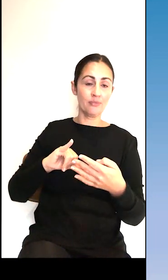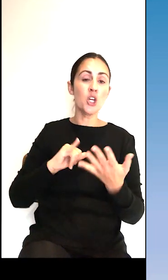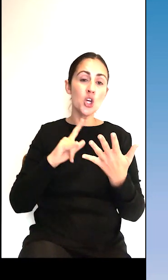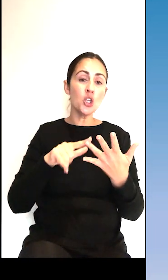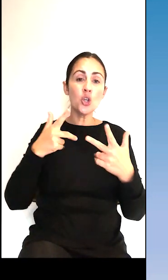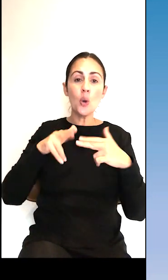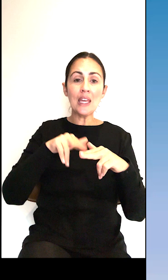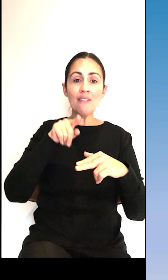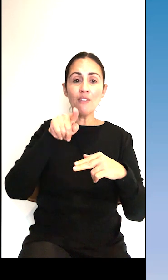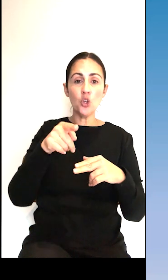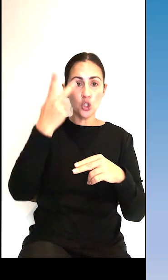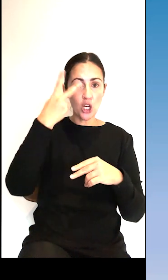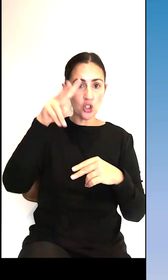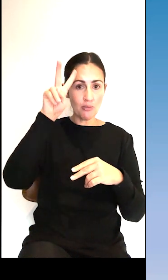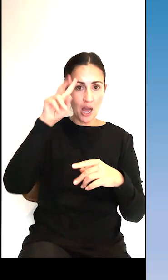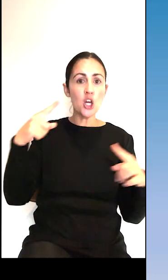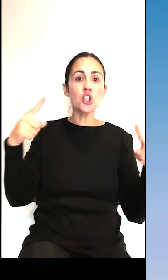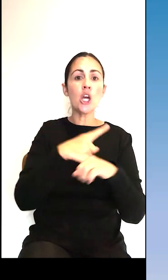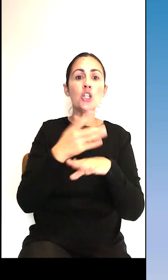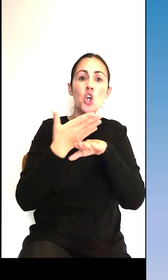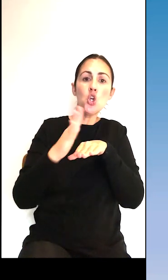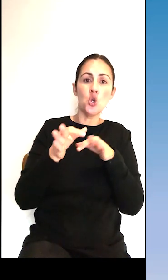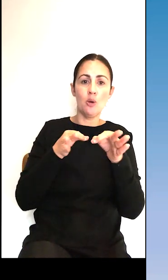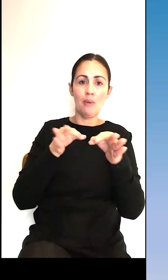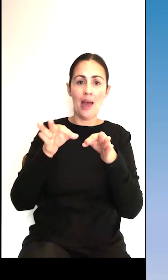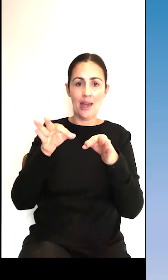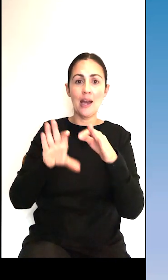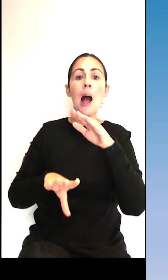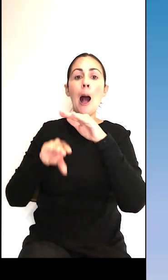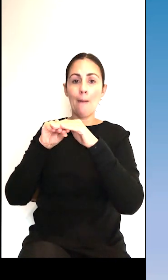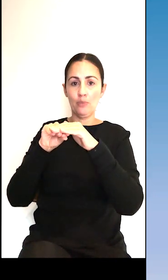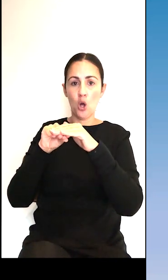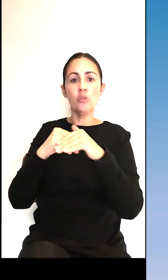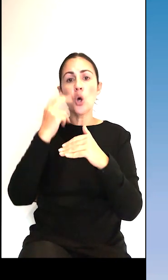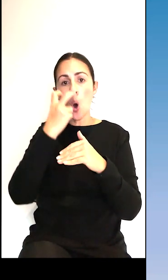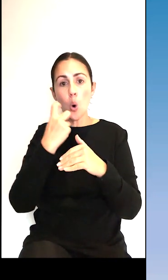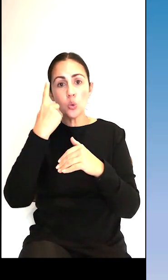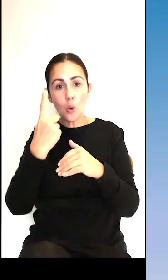My Health Record. So similarly to when I showed you how to access that document in terms of how to upload it,